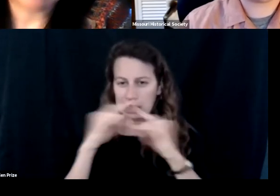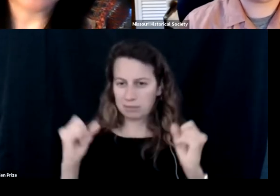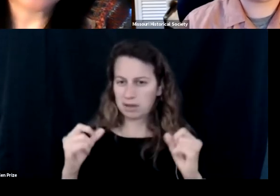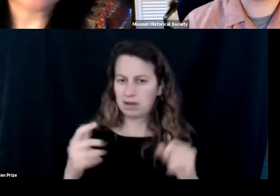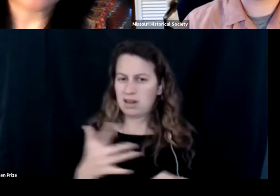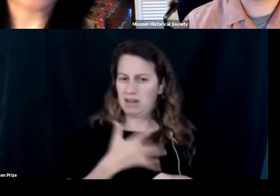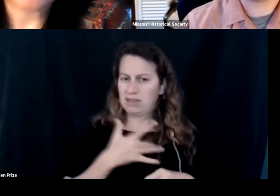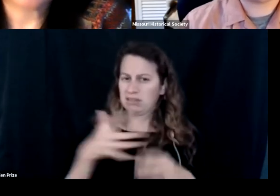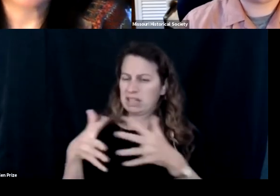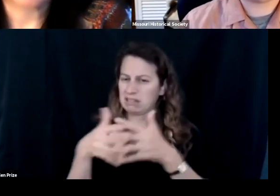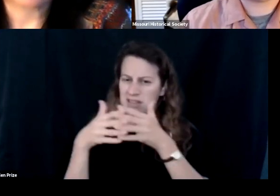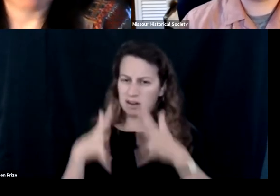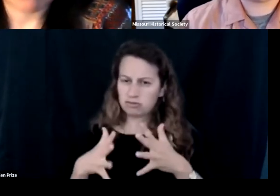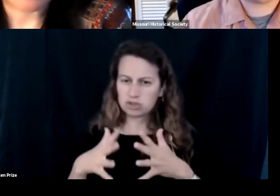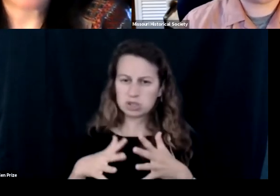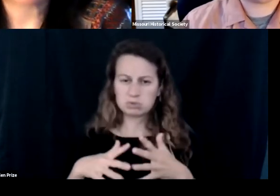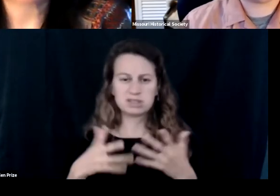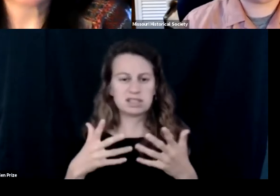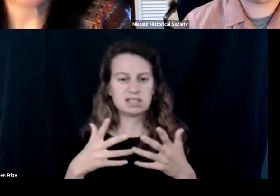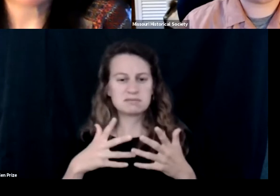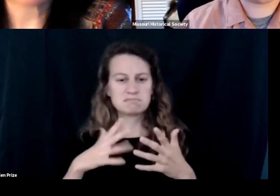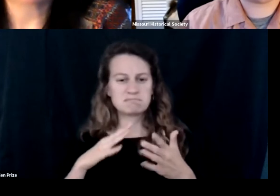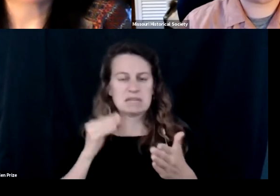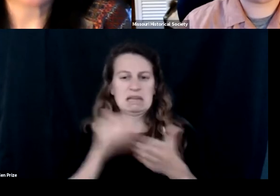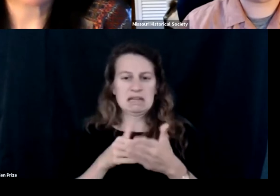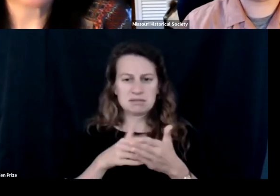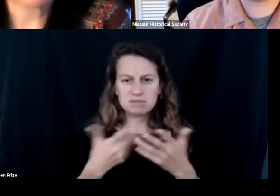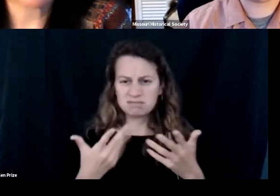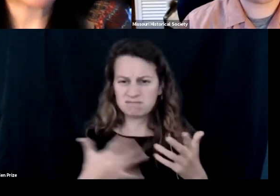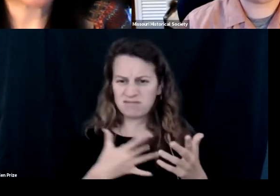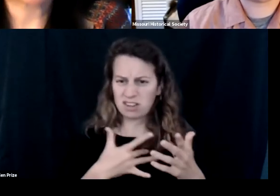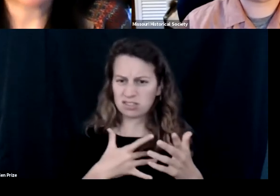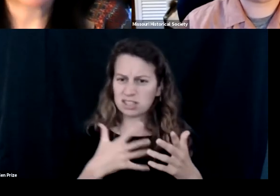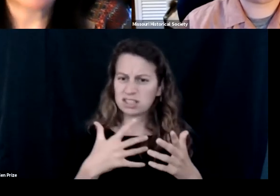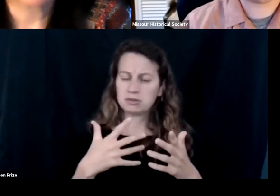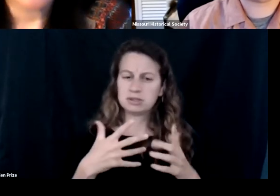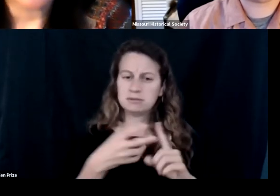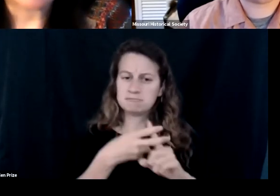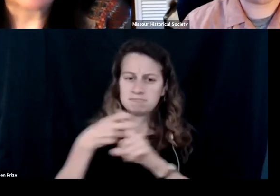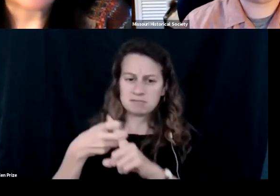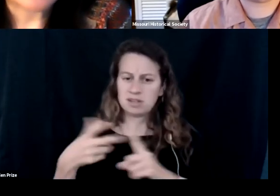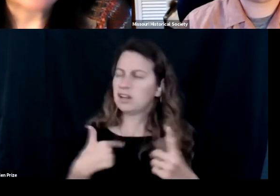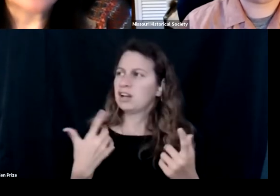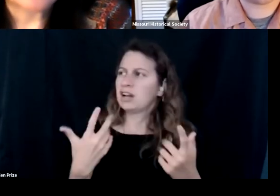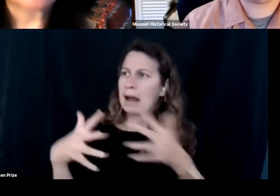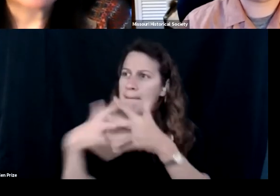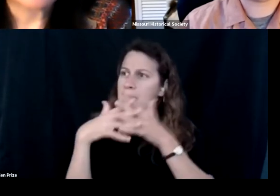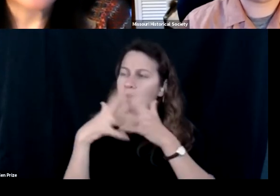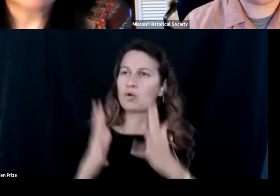immigrants at that at that well, Oh, yeah, yeah. Yeah. So I think there's a lot going on, I would be remiss not to